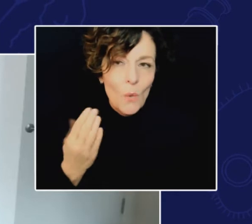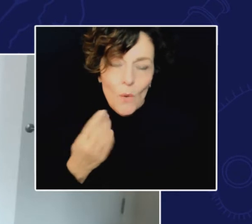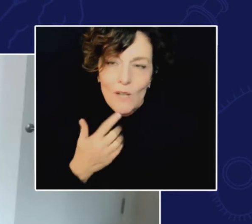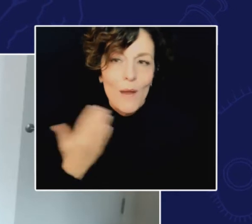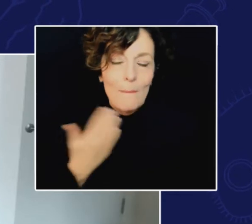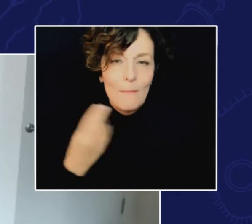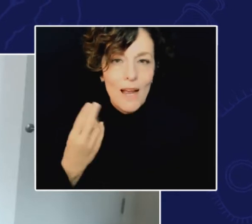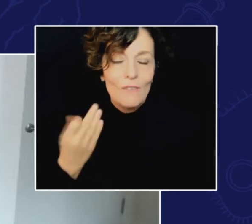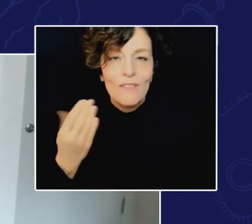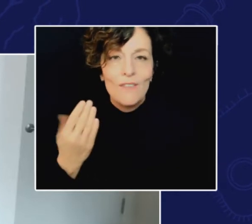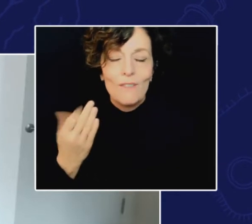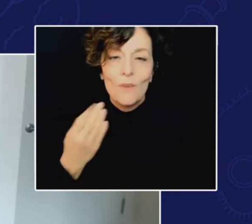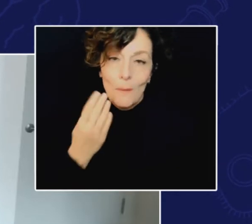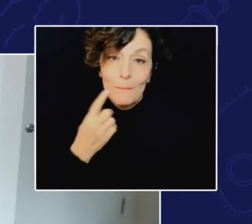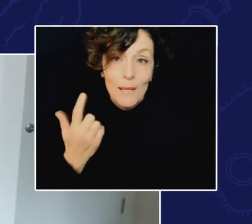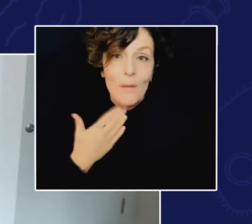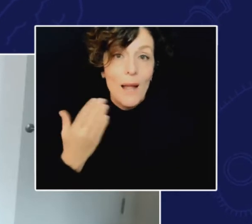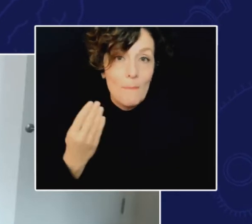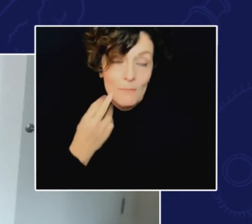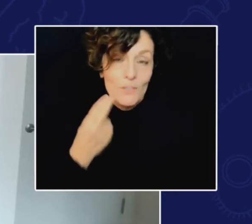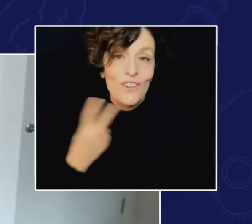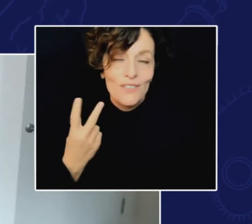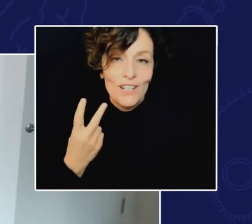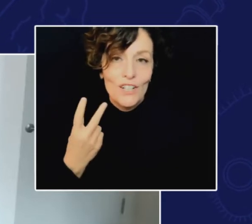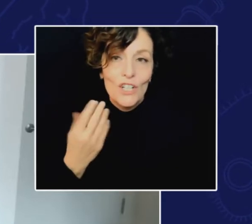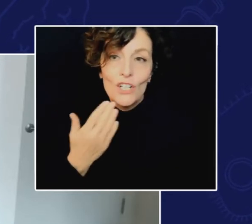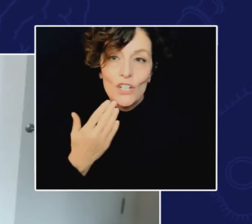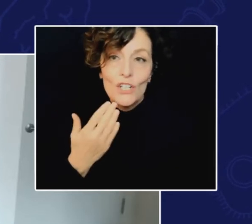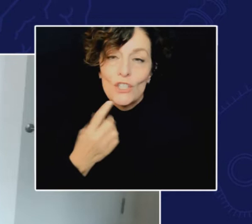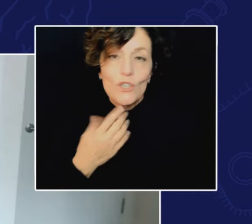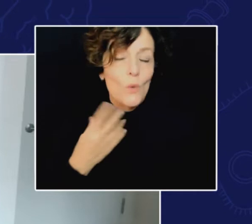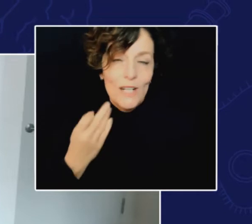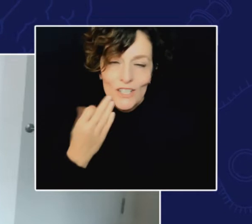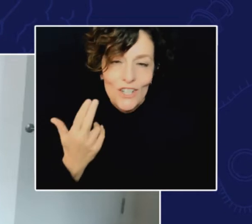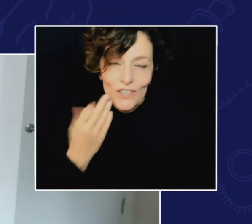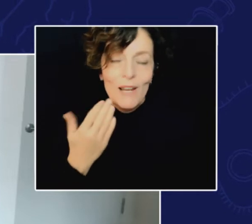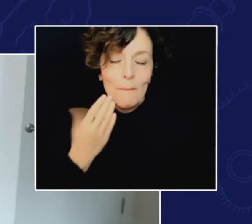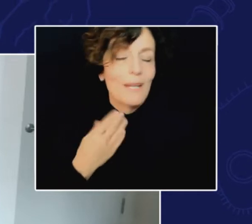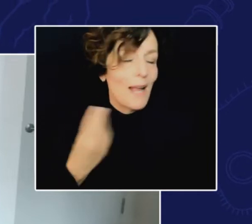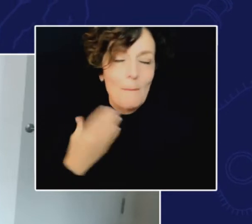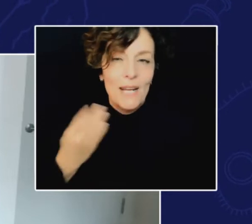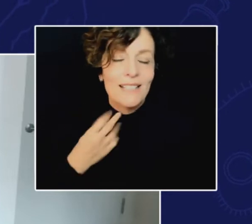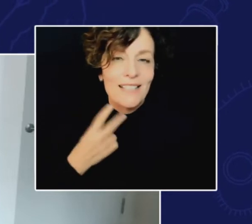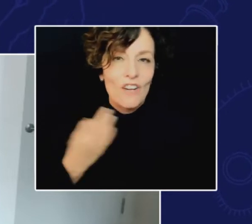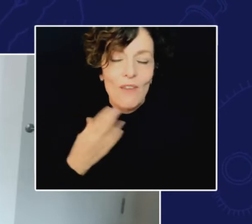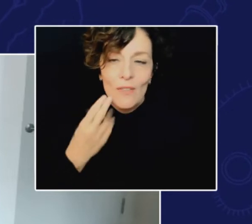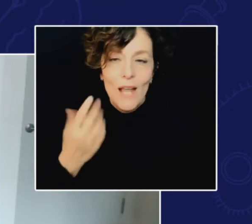just, like, a one-way microphone, for people that I'm observing doing surgery, meaning I'm not standing around the operating